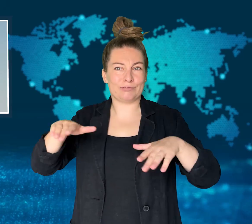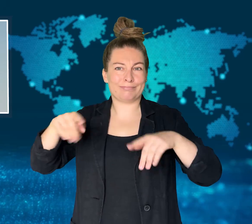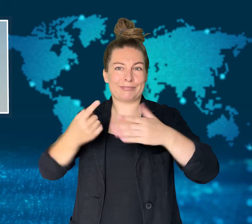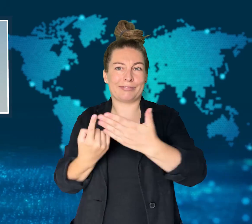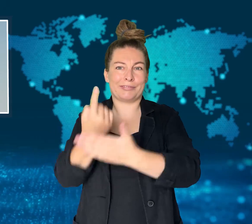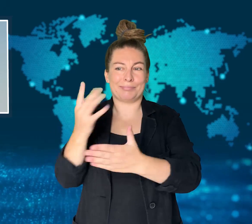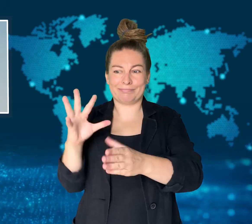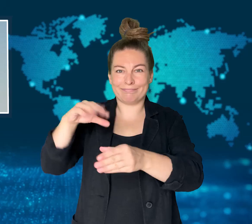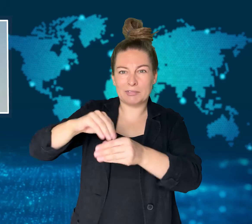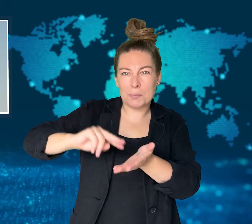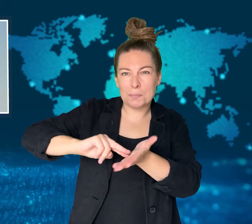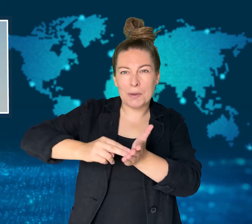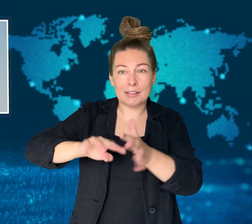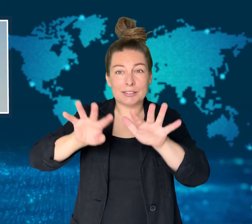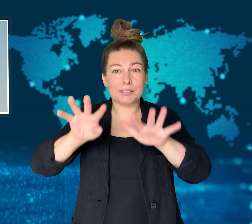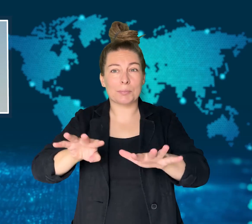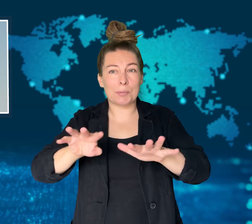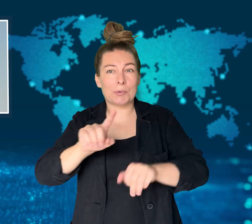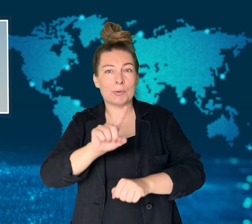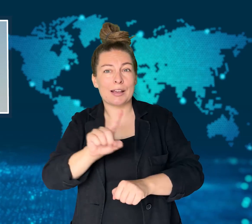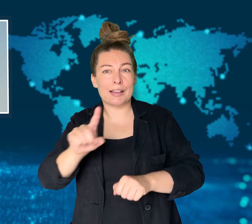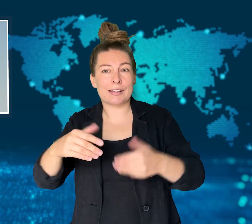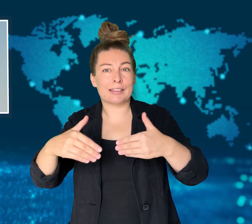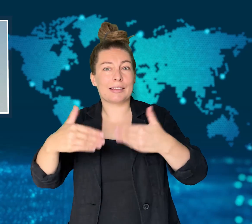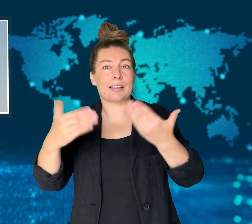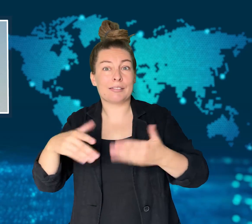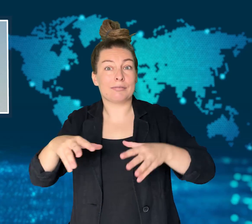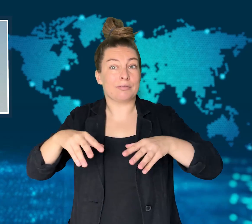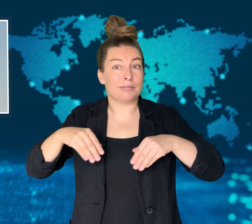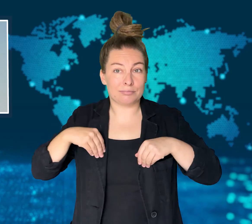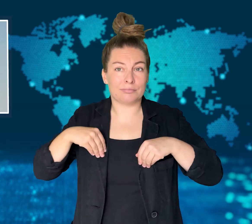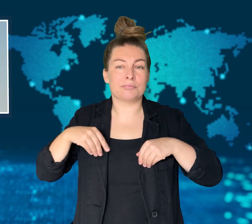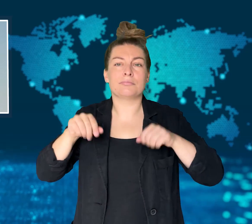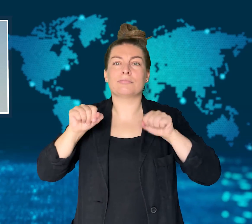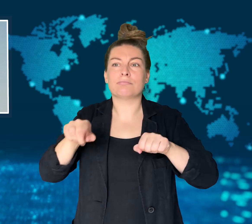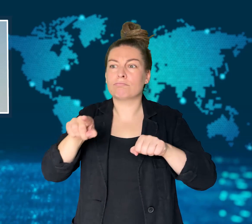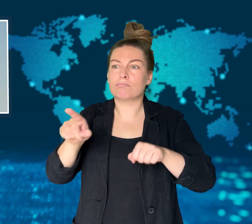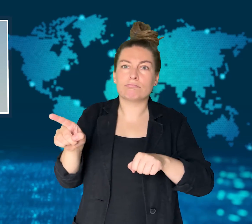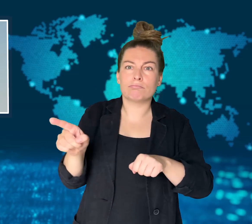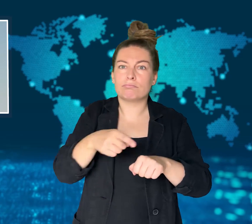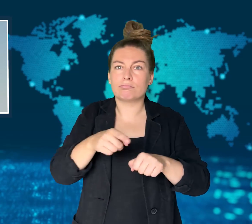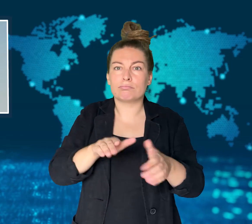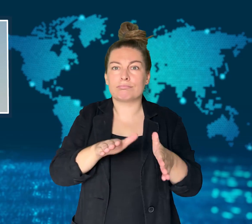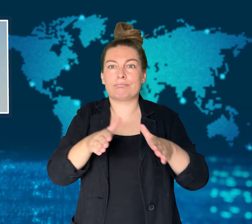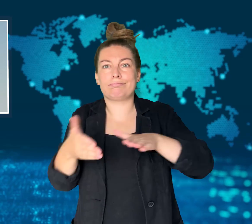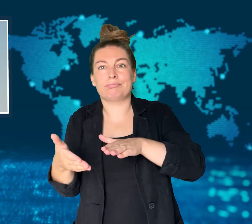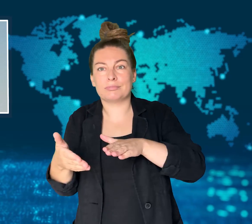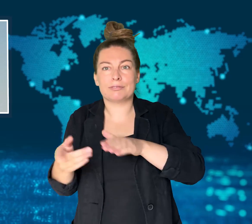had agreed that the three men could agree to a guilty plea